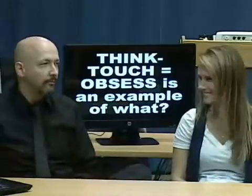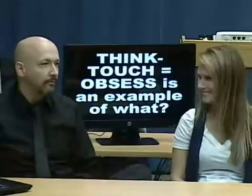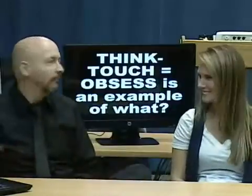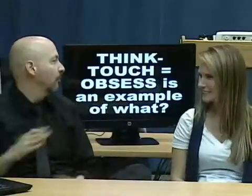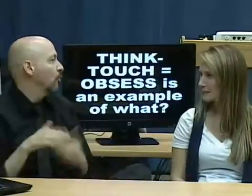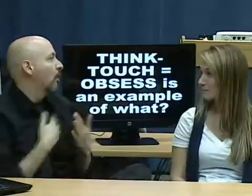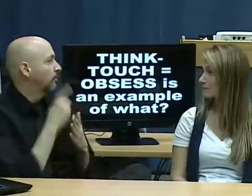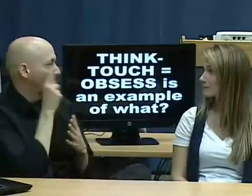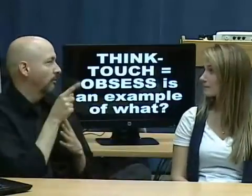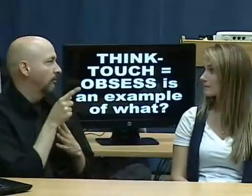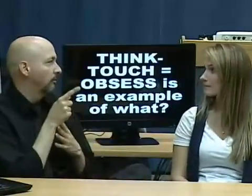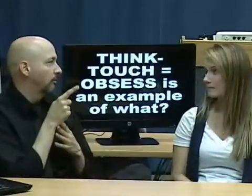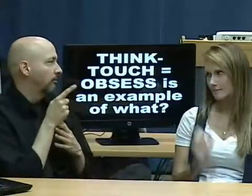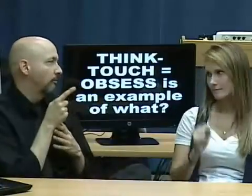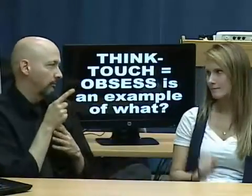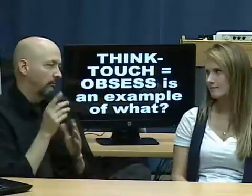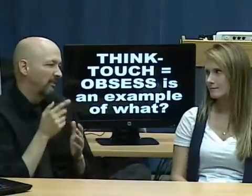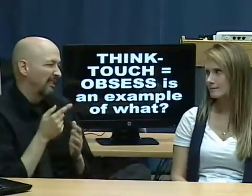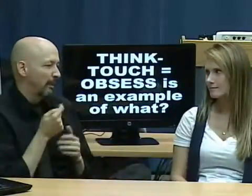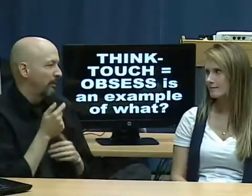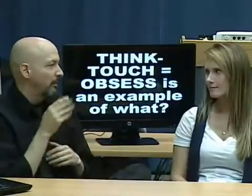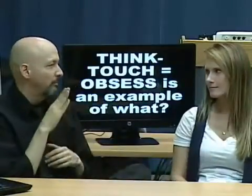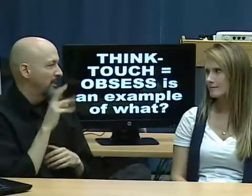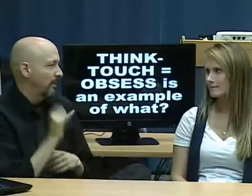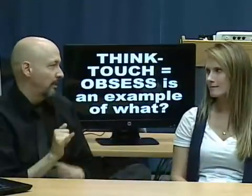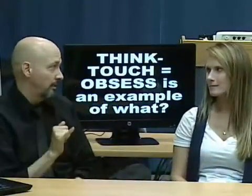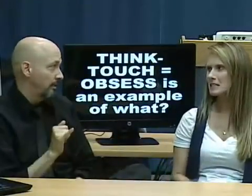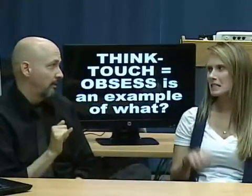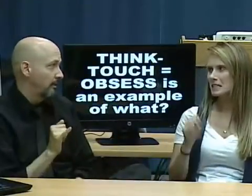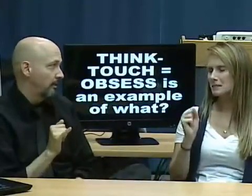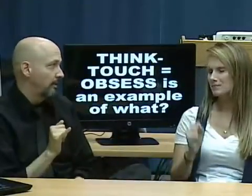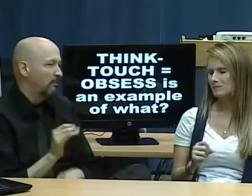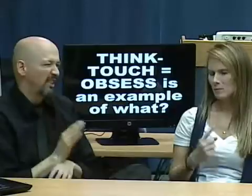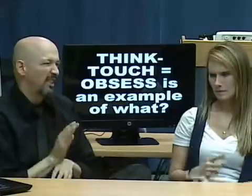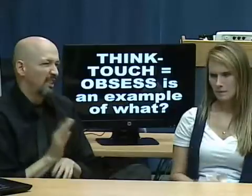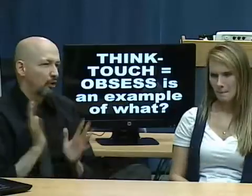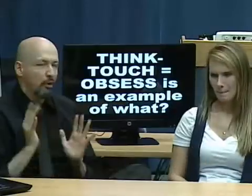You're all smart. Yes. A little bit busy. Yes, that's right.